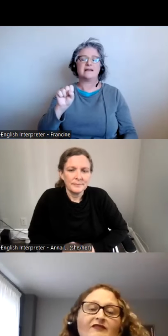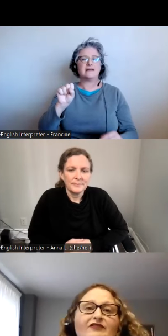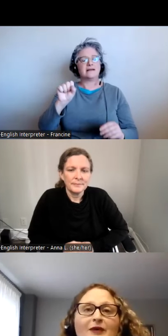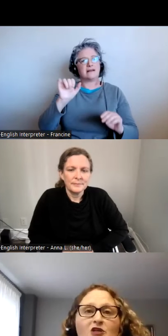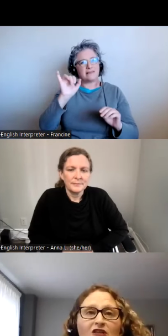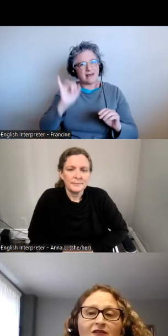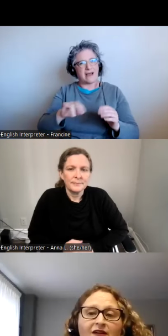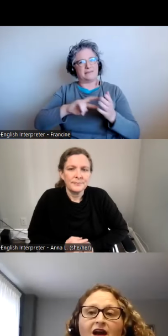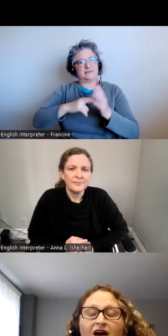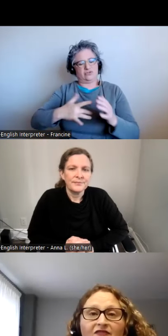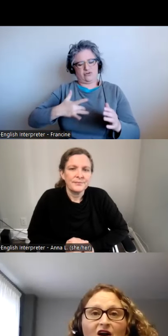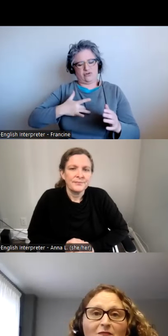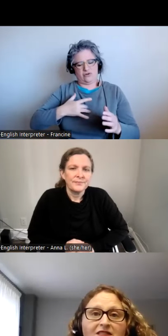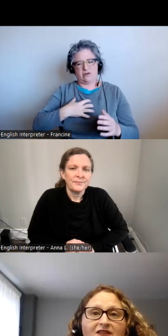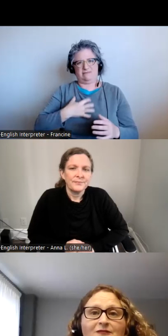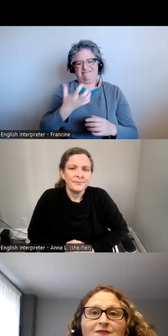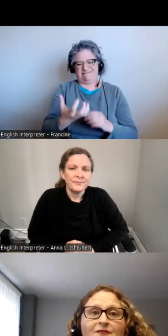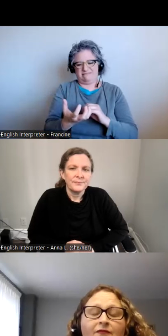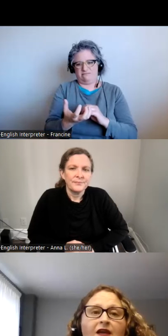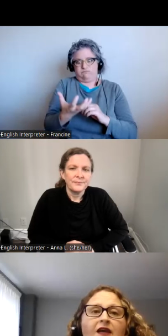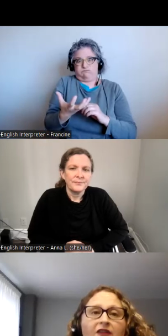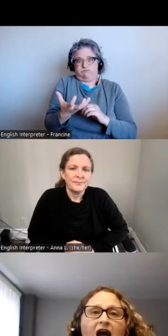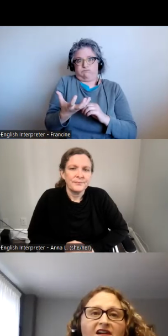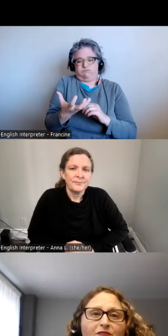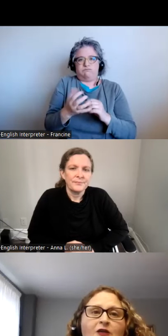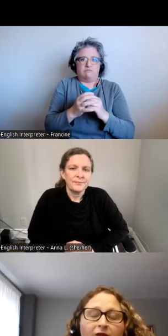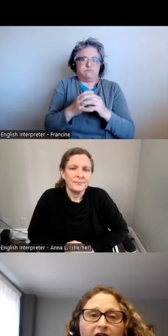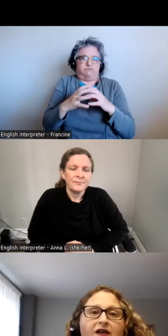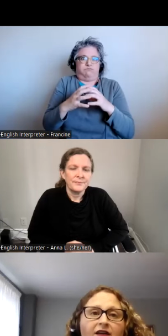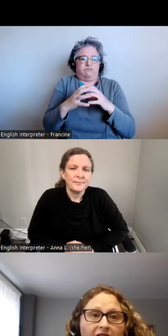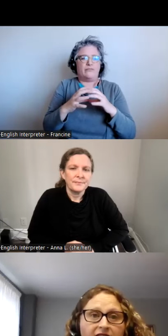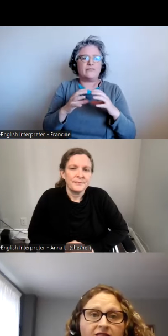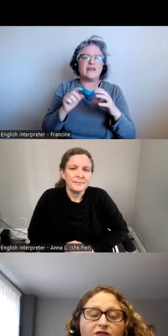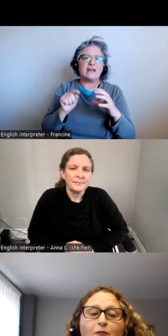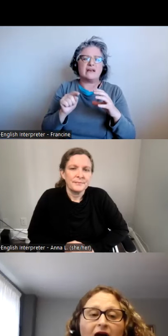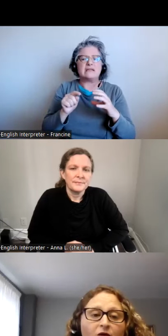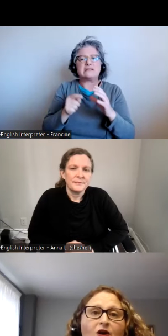. Myocarditis